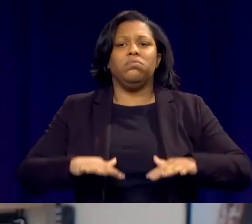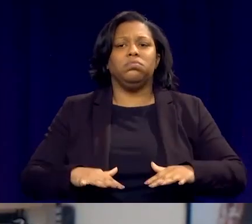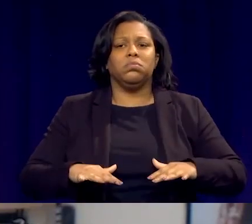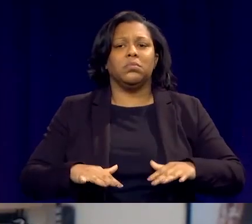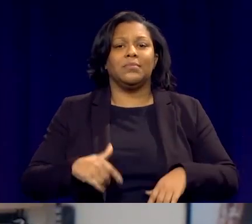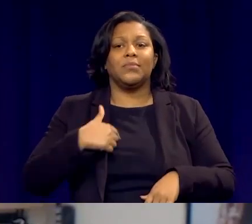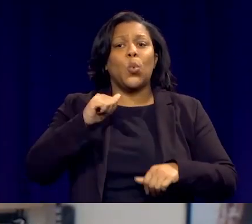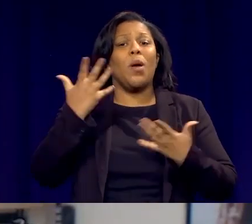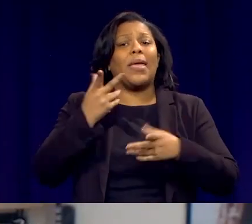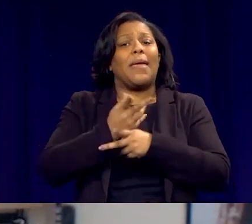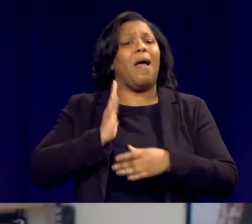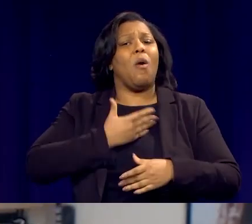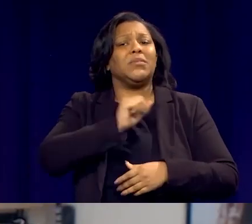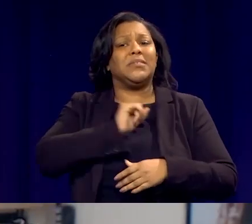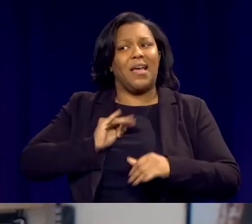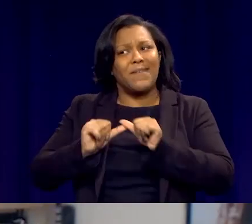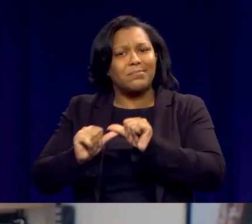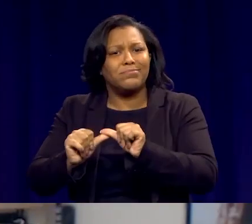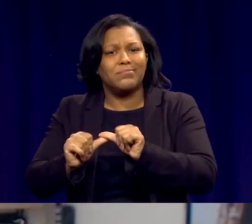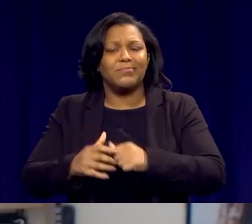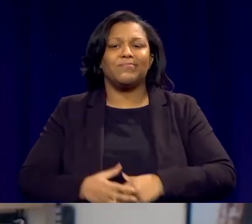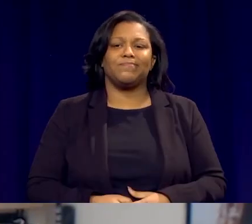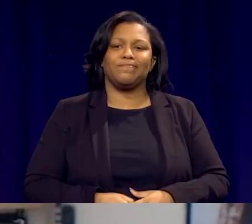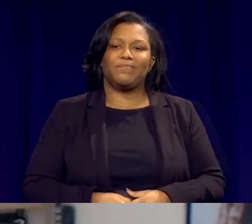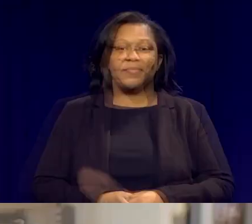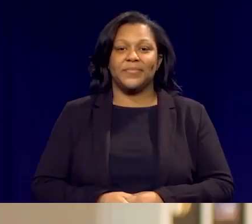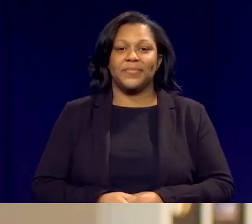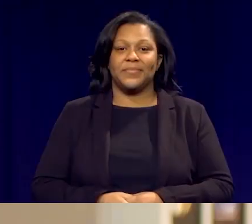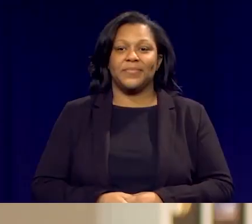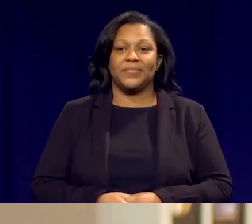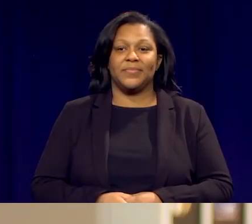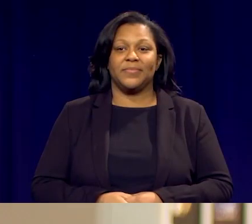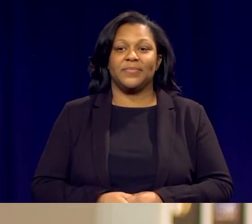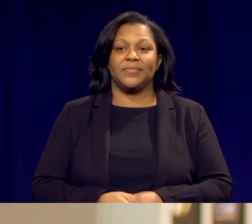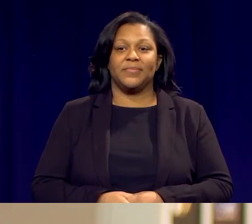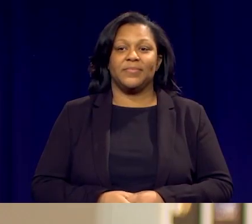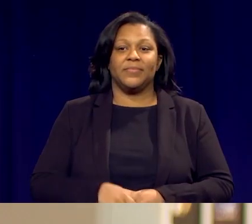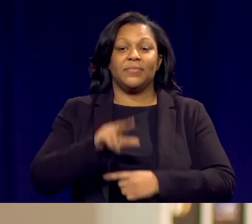so that our staffing situation wouldn't get worse? (narrator) Nell Coonen-Korte.